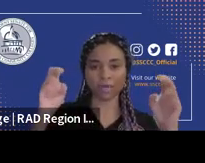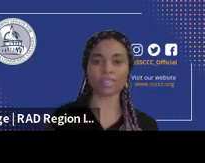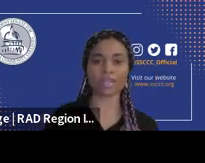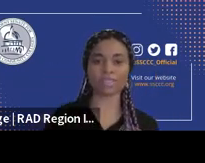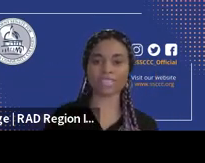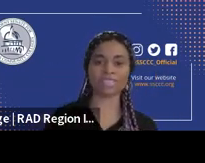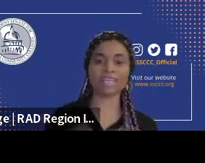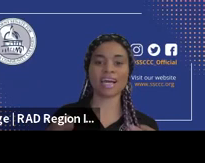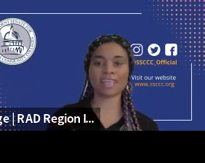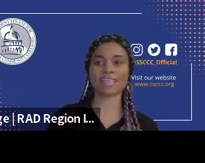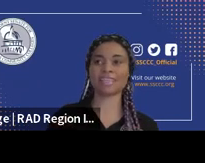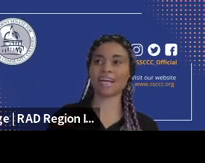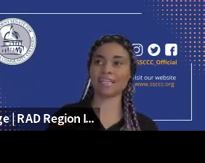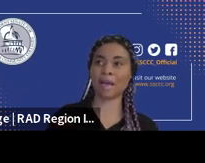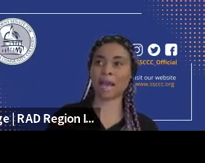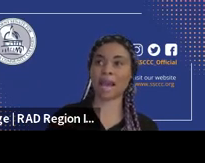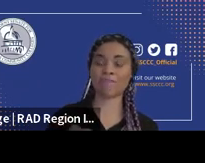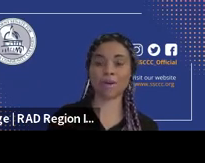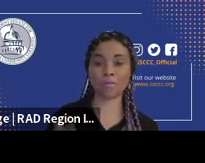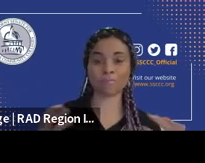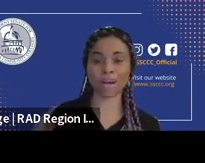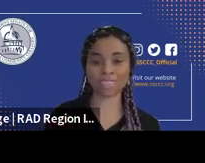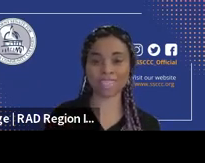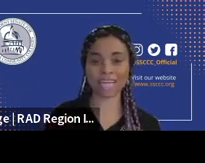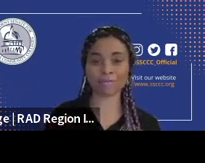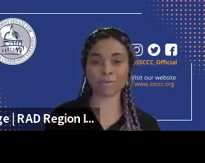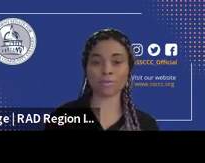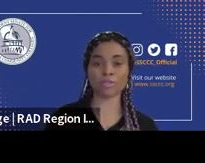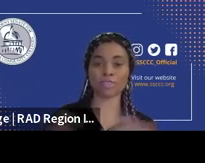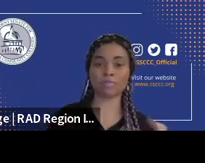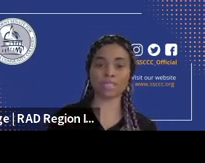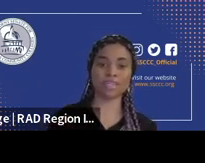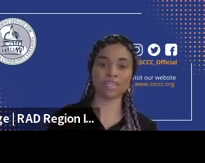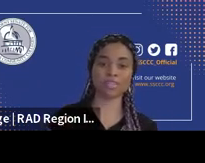A known accommodation. I think that, having an open mind to that would really be useful.